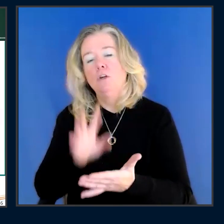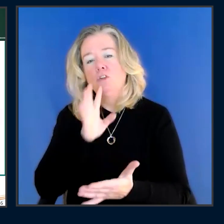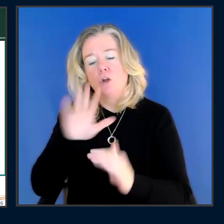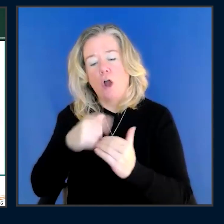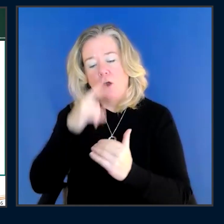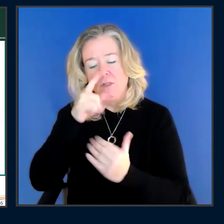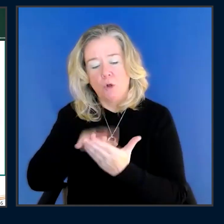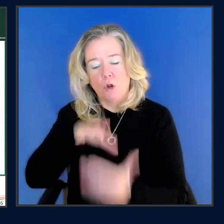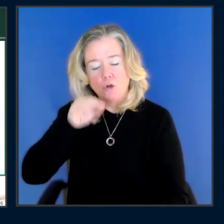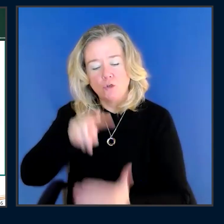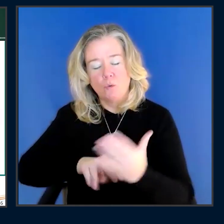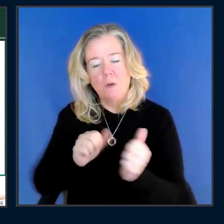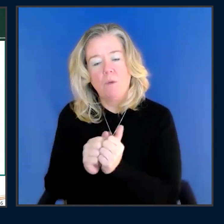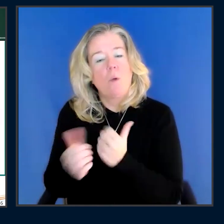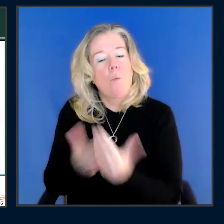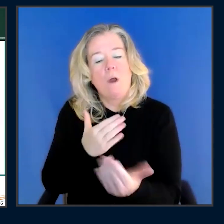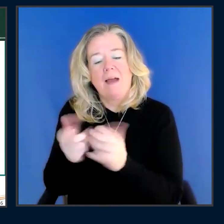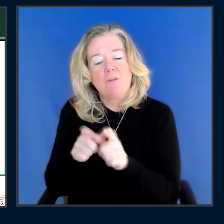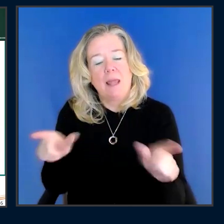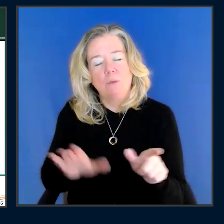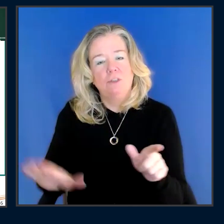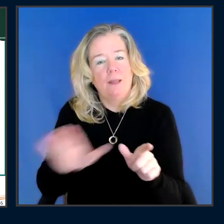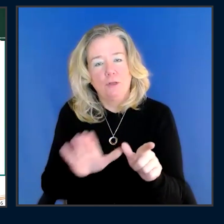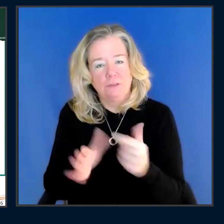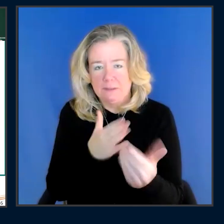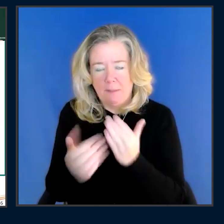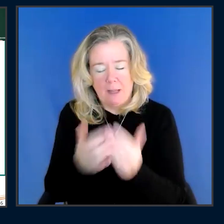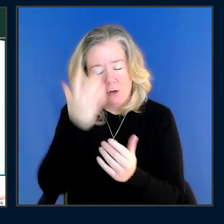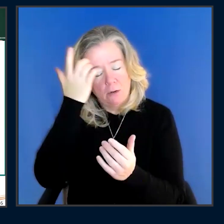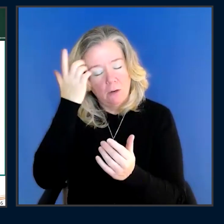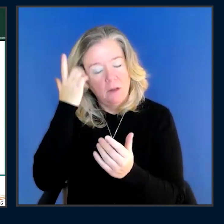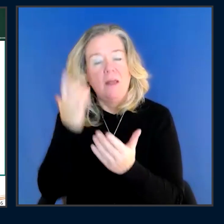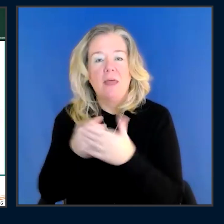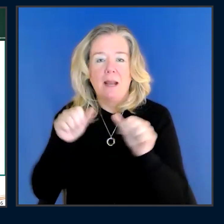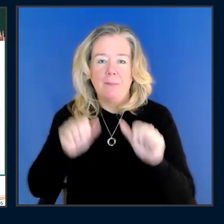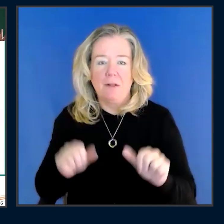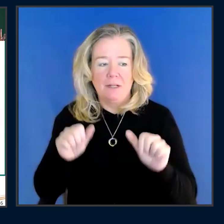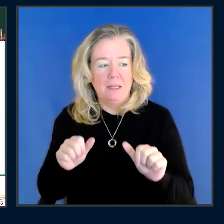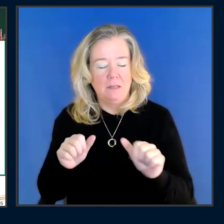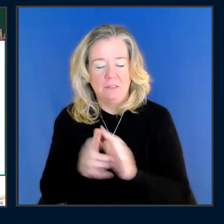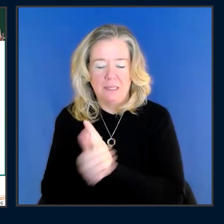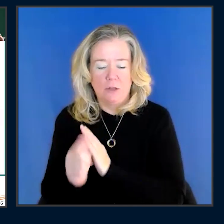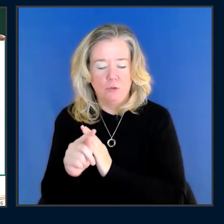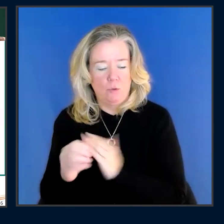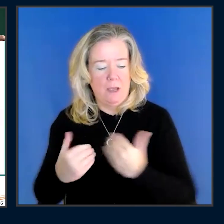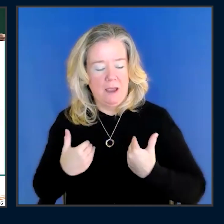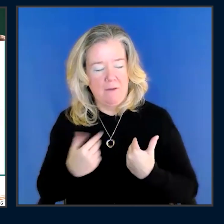who are learning to read in whatever language they're learning to read, the ability to say